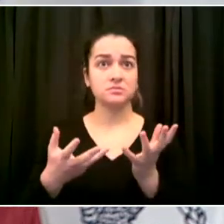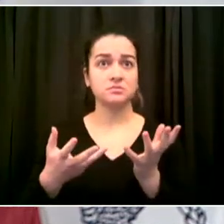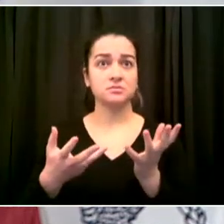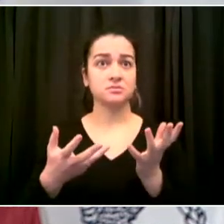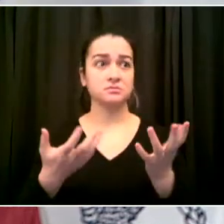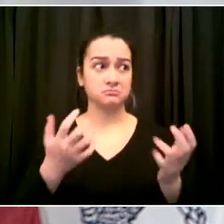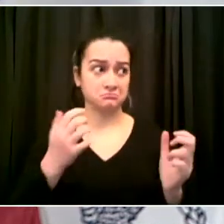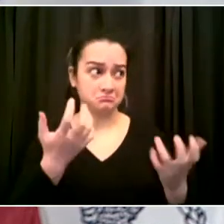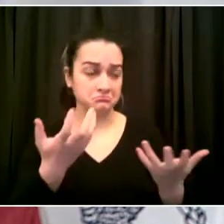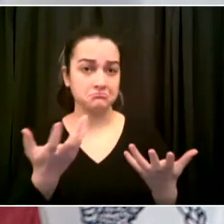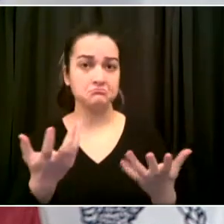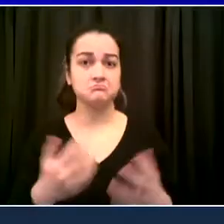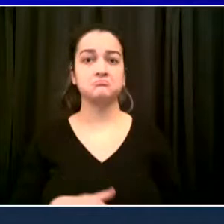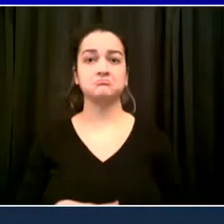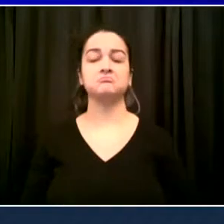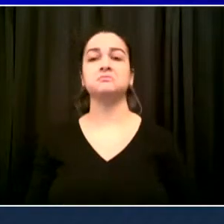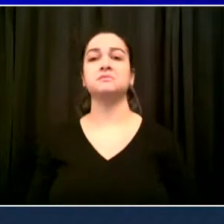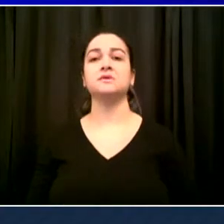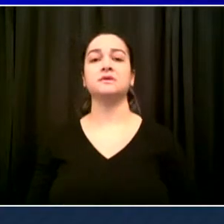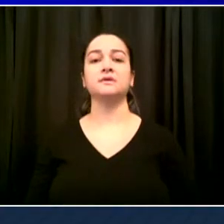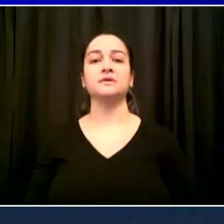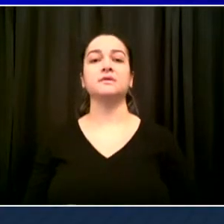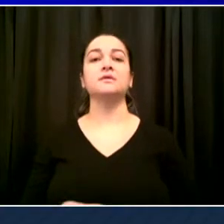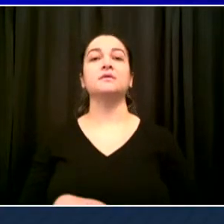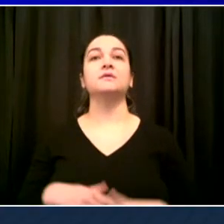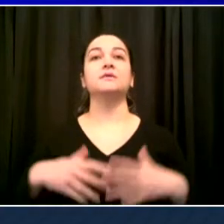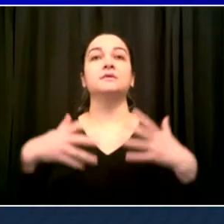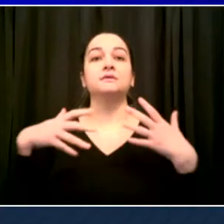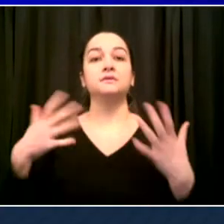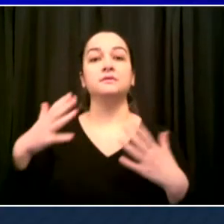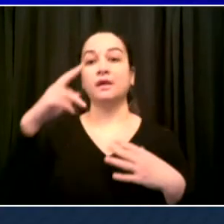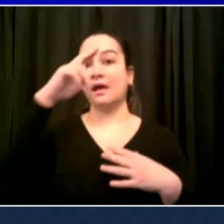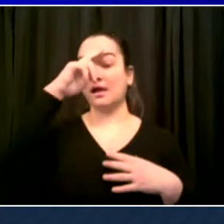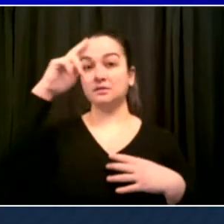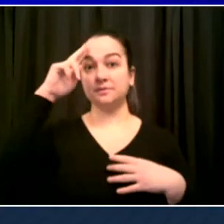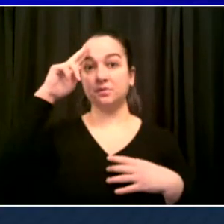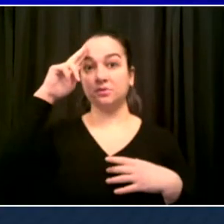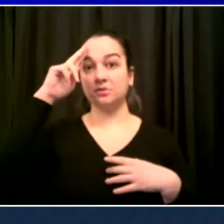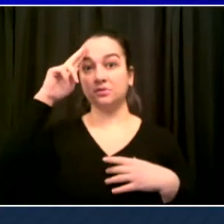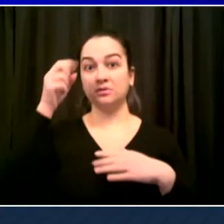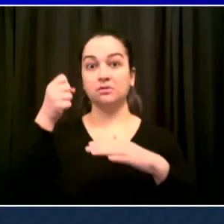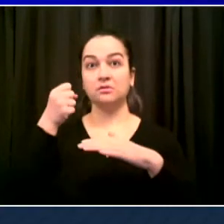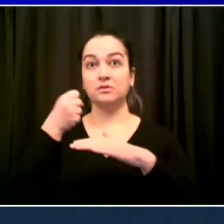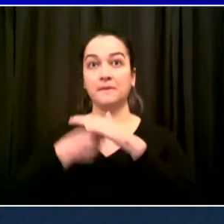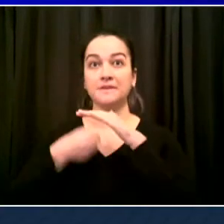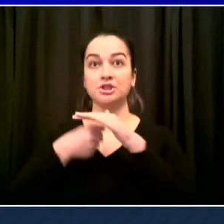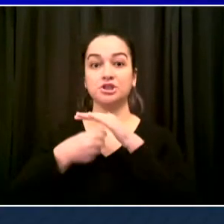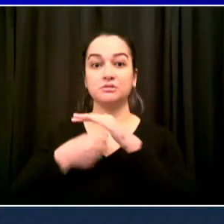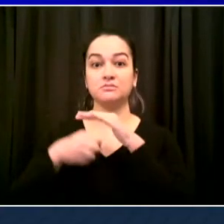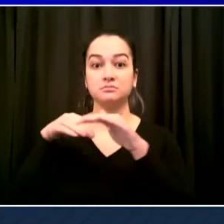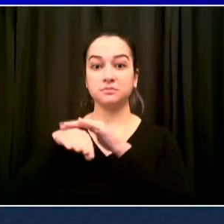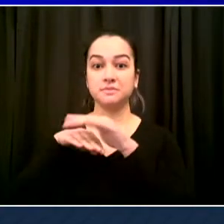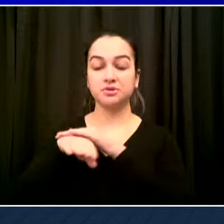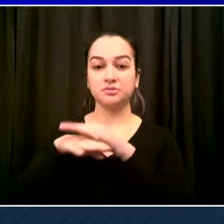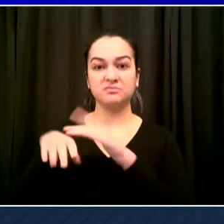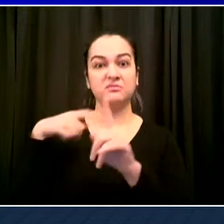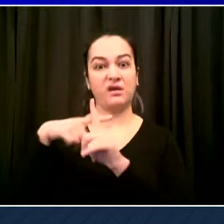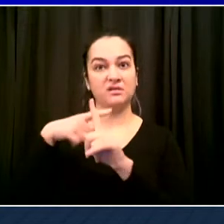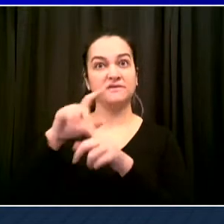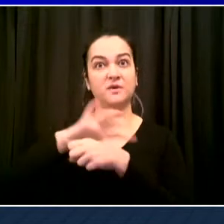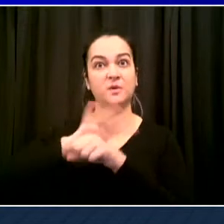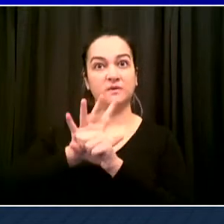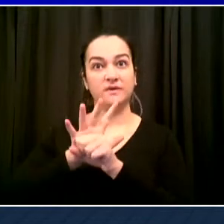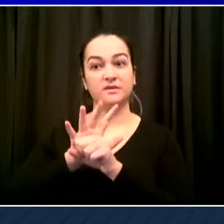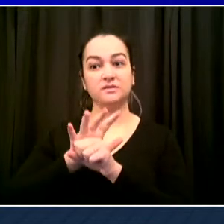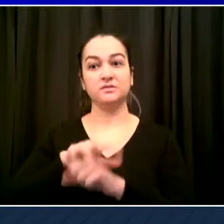TECHNICAL ISSUE